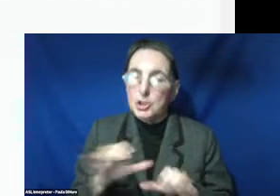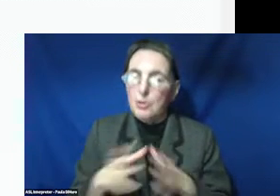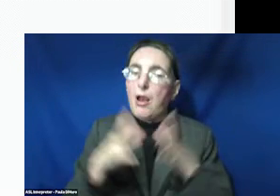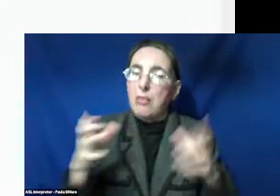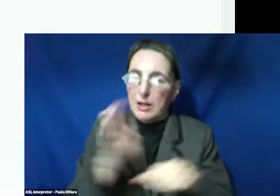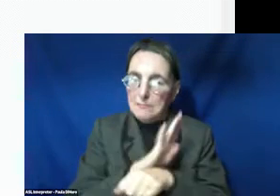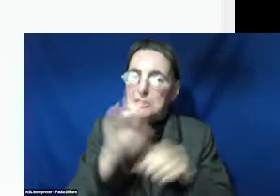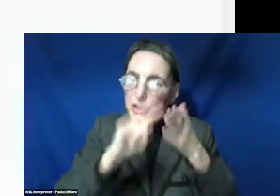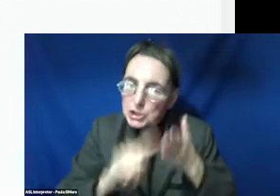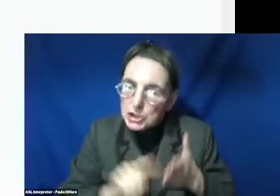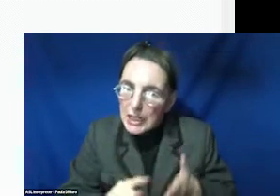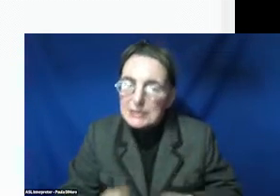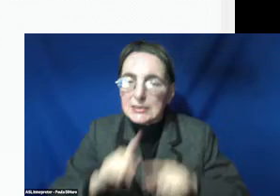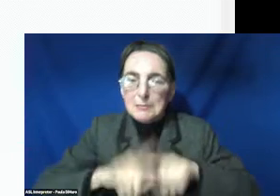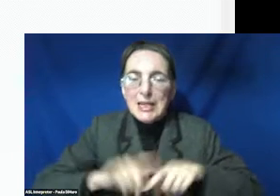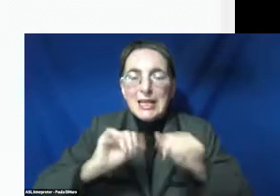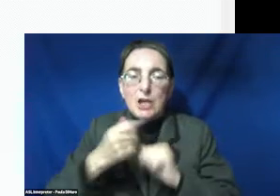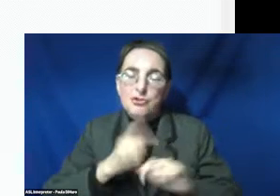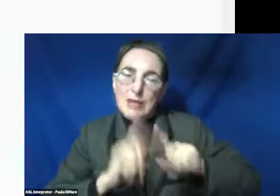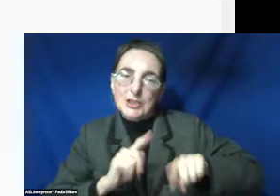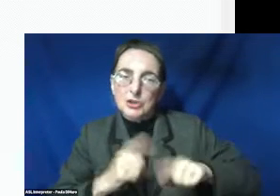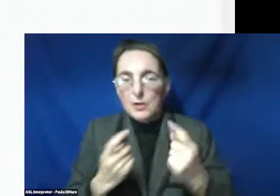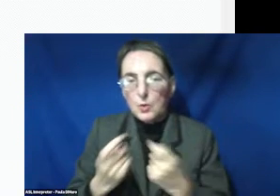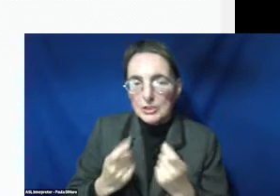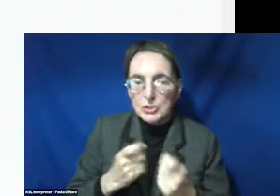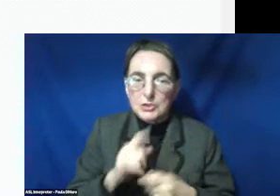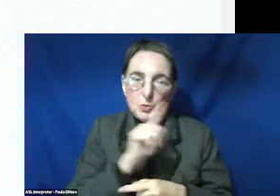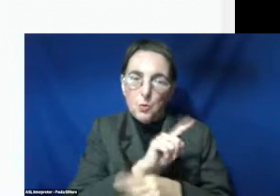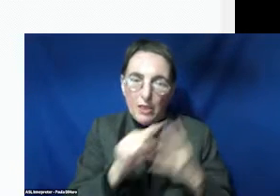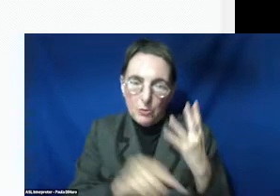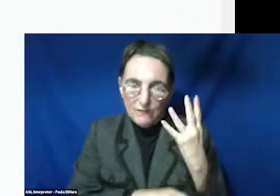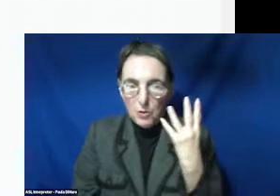Depending on how you answer those questions, 1 through 4, we can't allow people